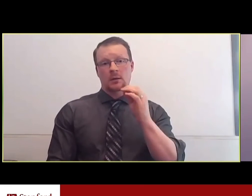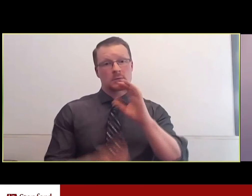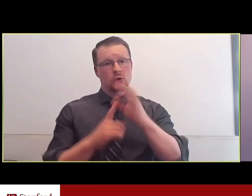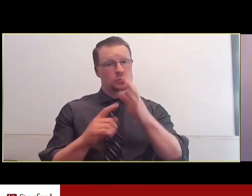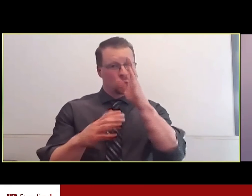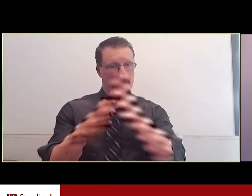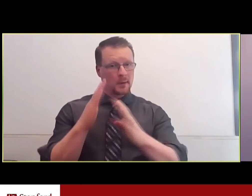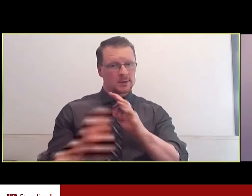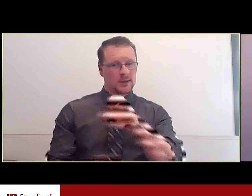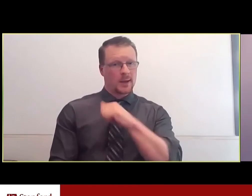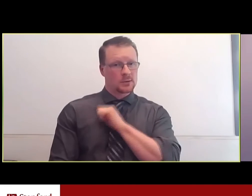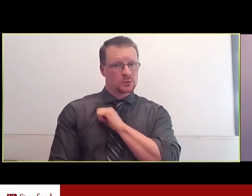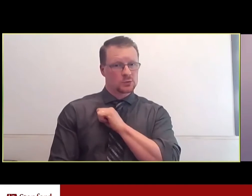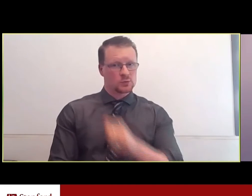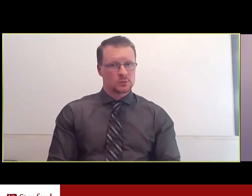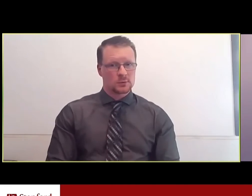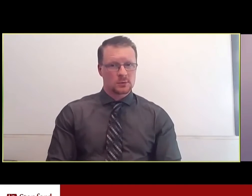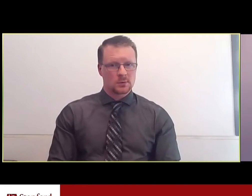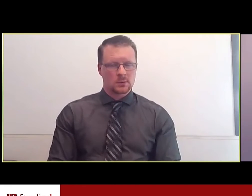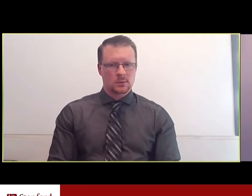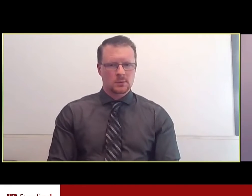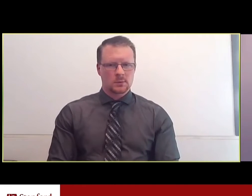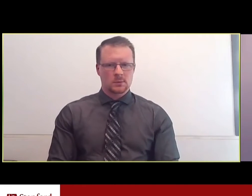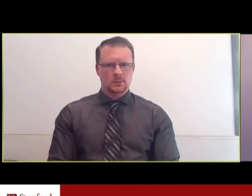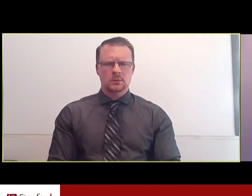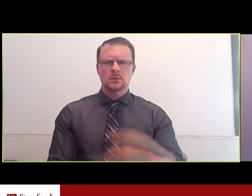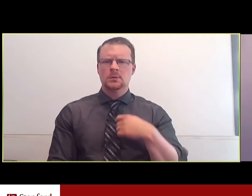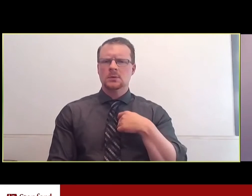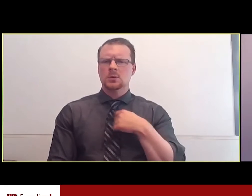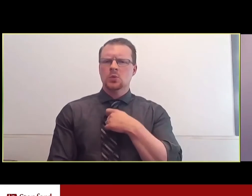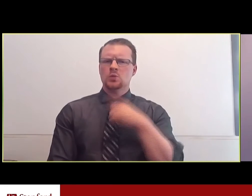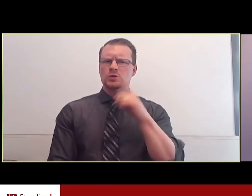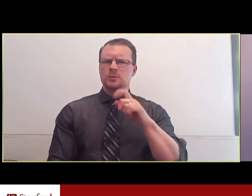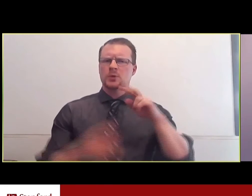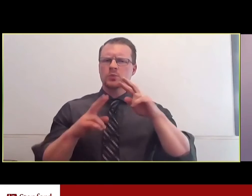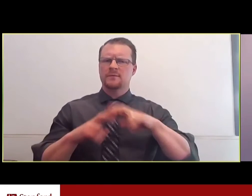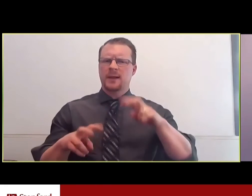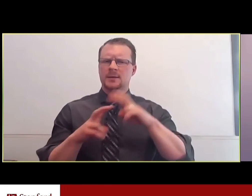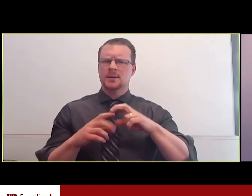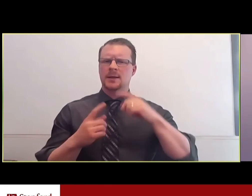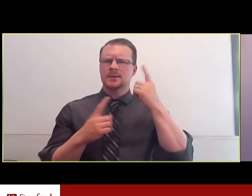to develop these skills. This sort of humility and attitude change